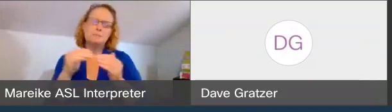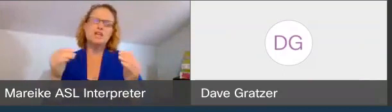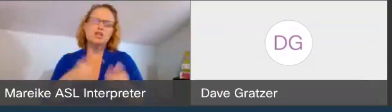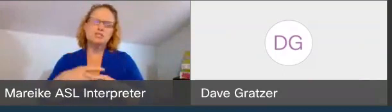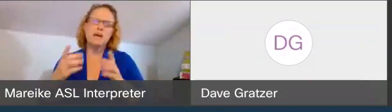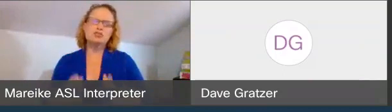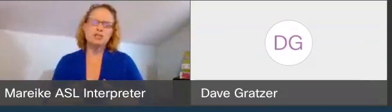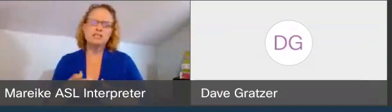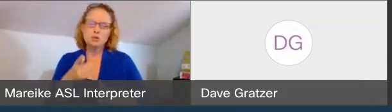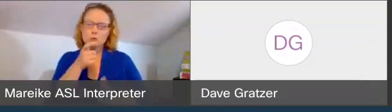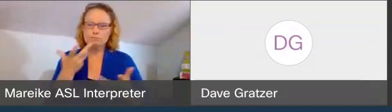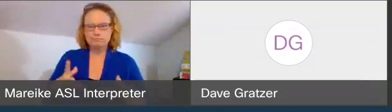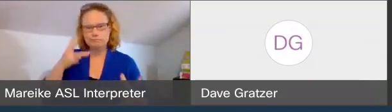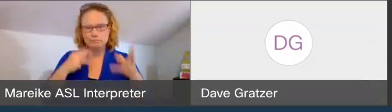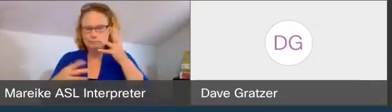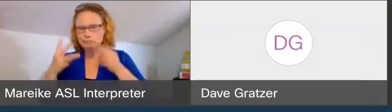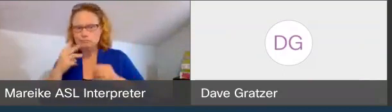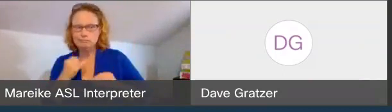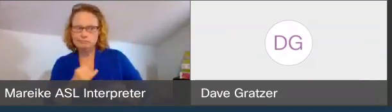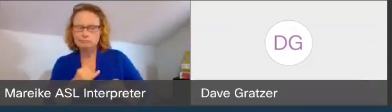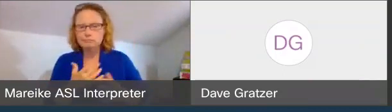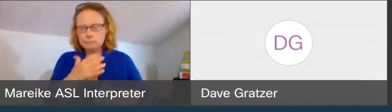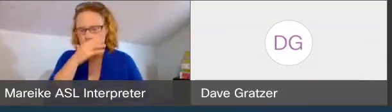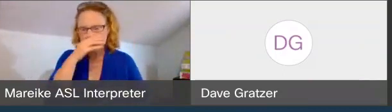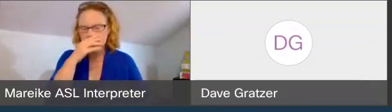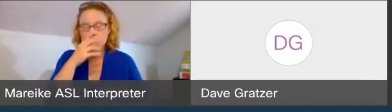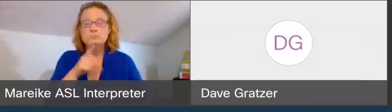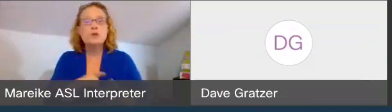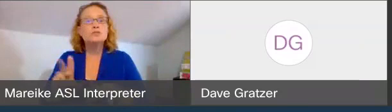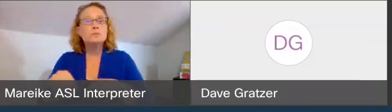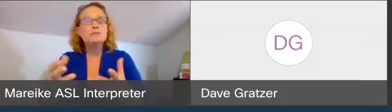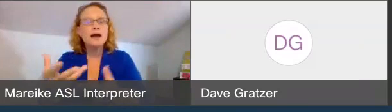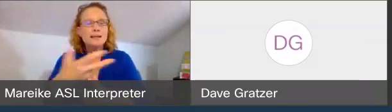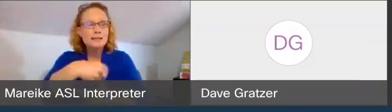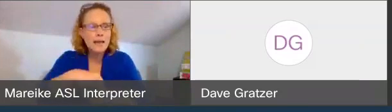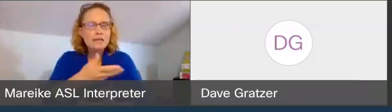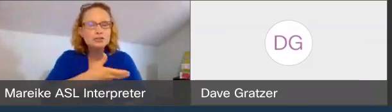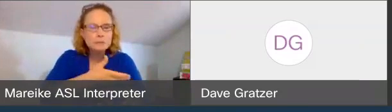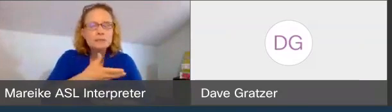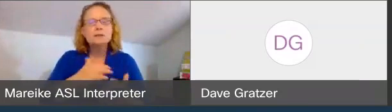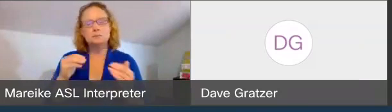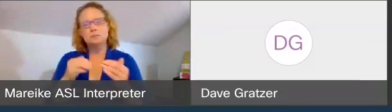who have lived experience. And they also provide engagement, the peer support component,